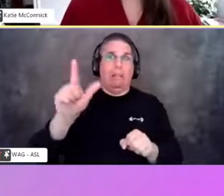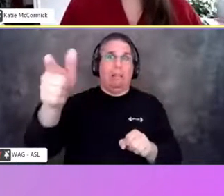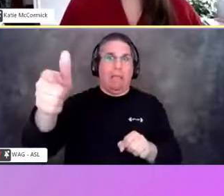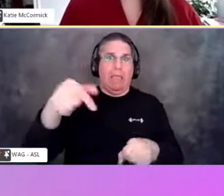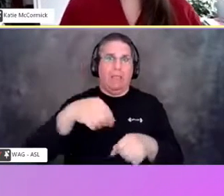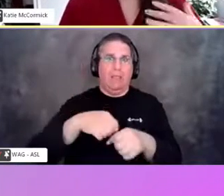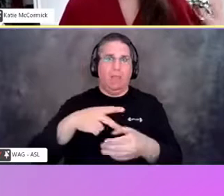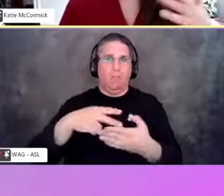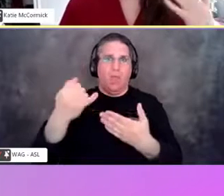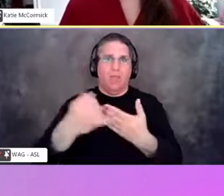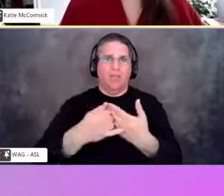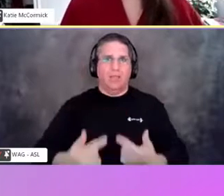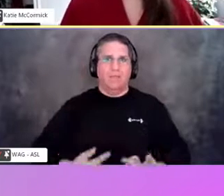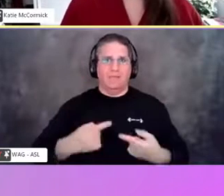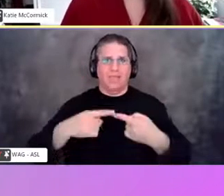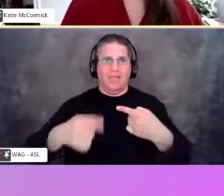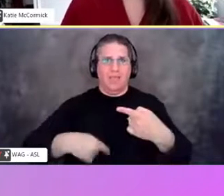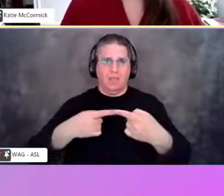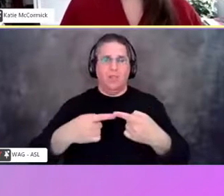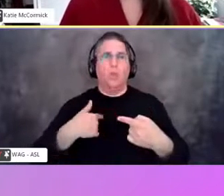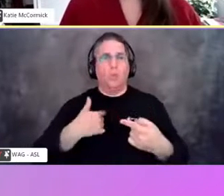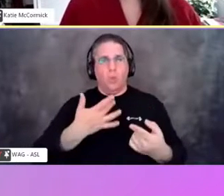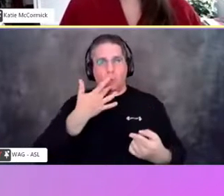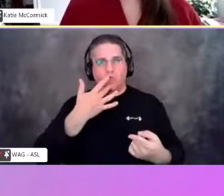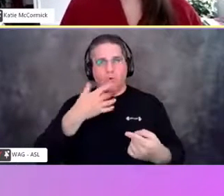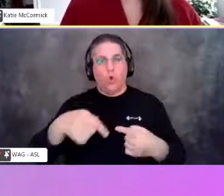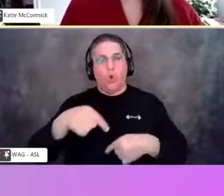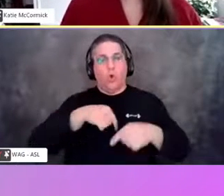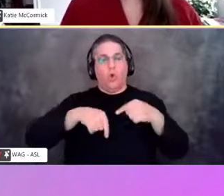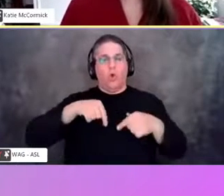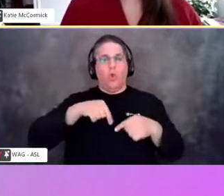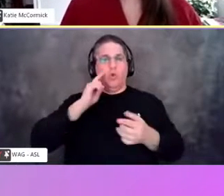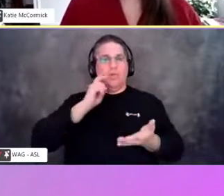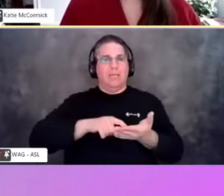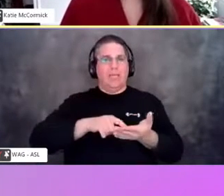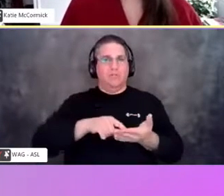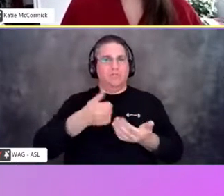our second objective. [Kendall Gassner] Introducing it can